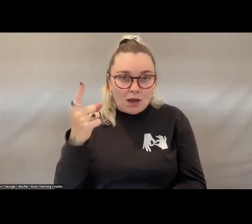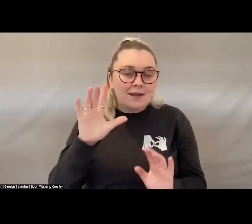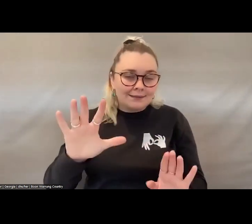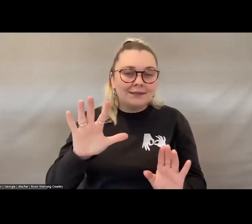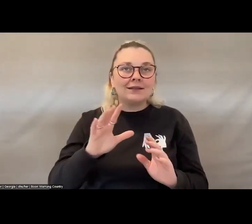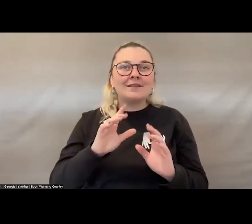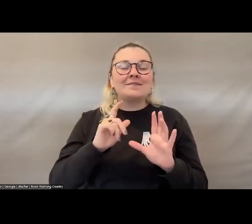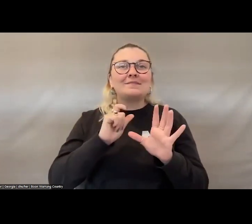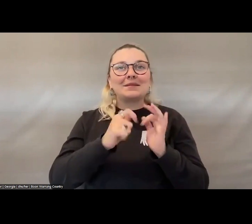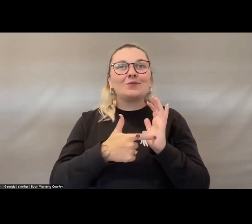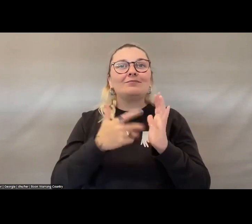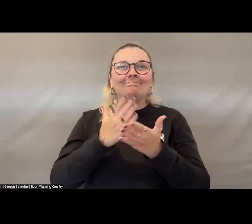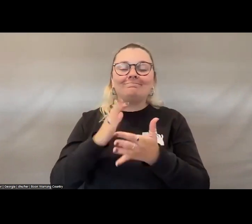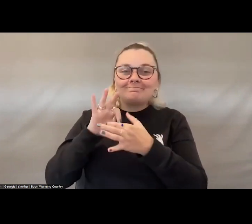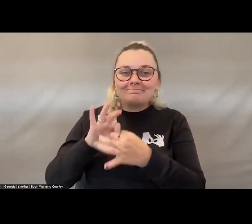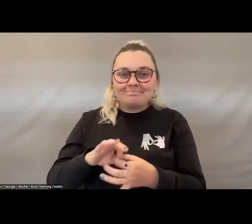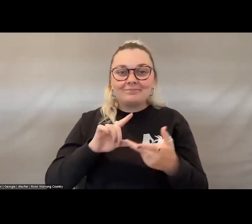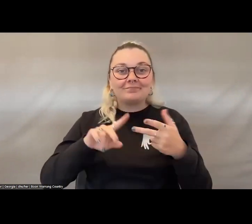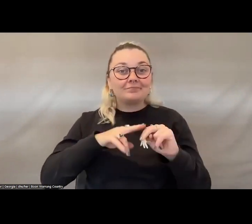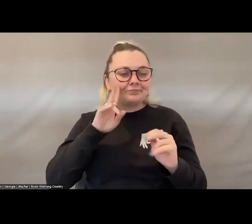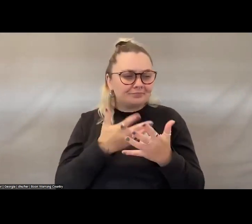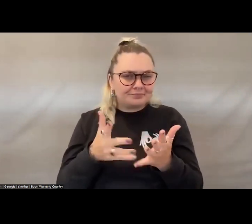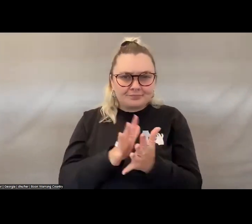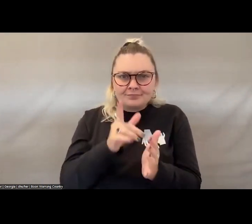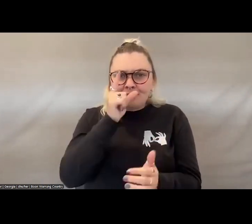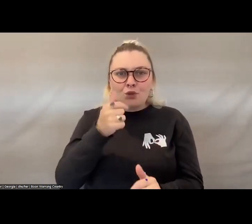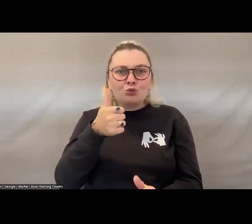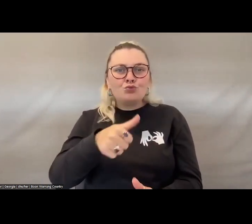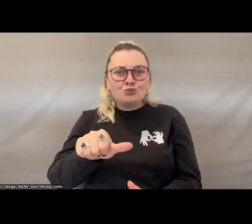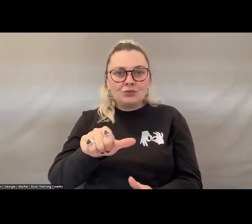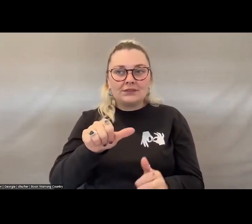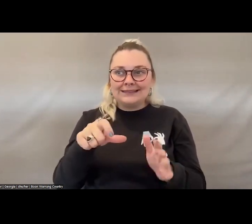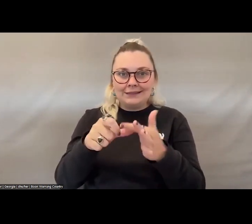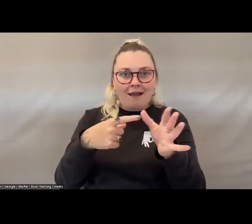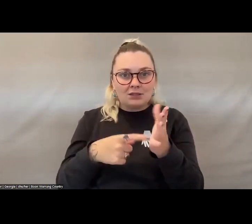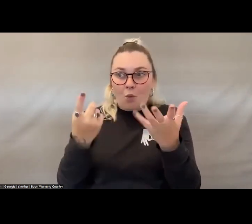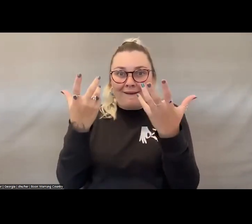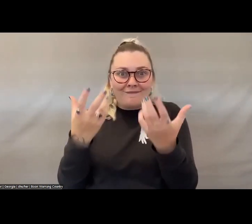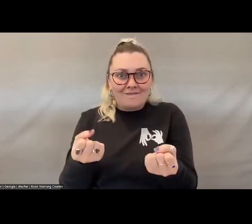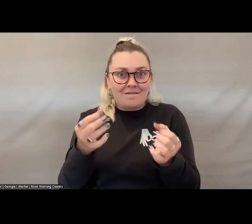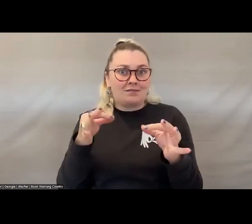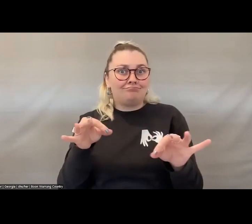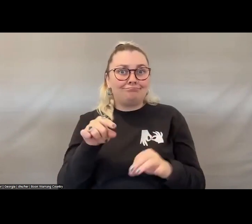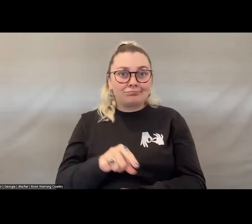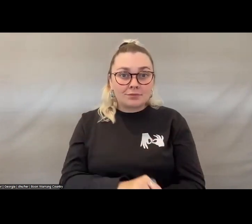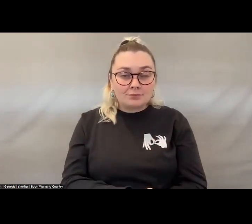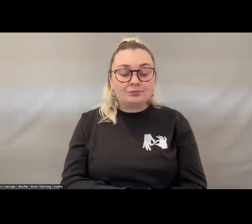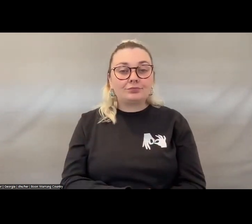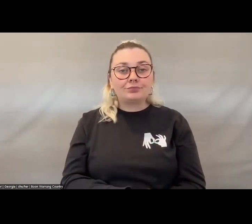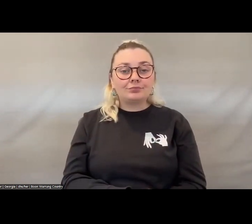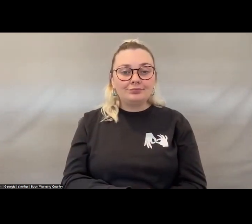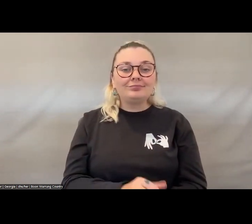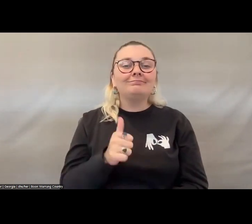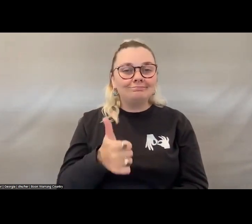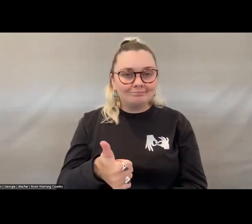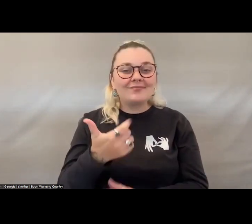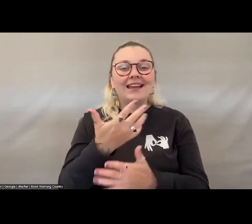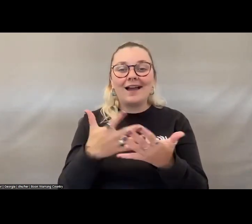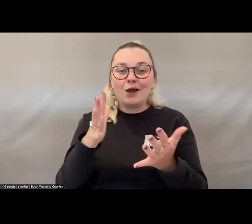will be particularly relevant if you're looking at how can we use the data we have. How to use